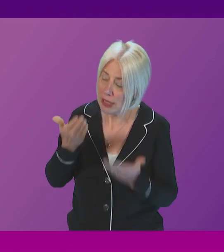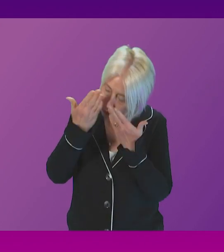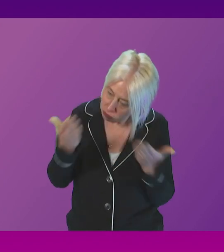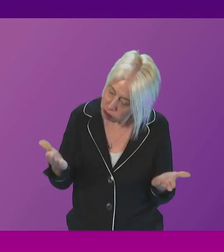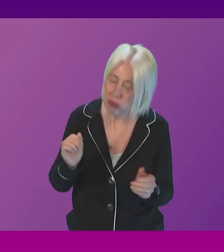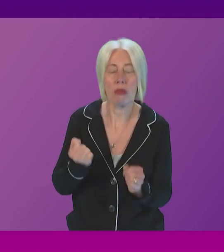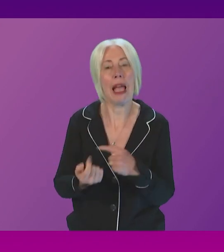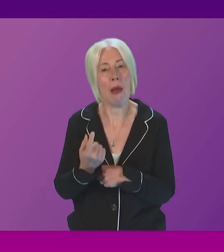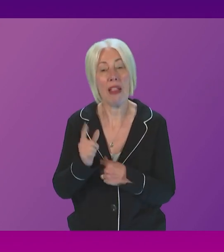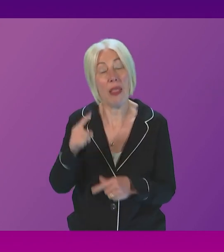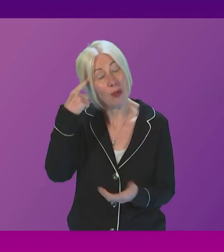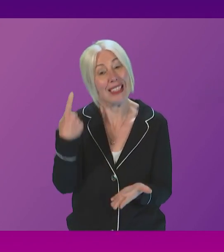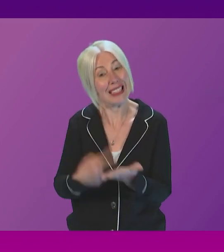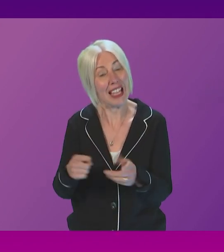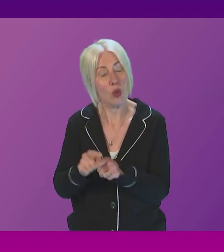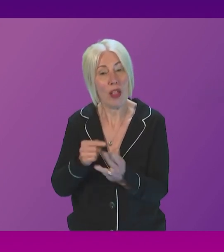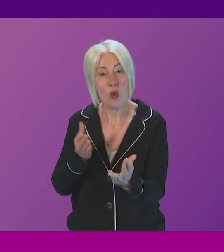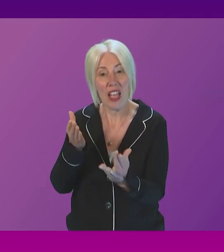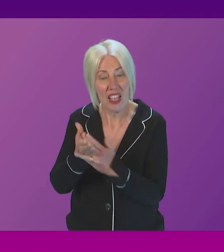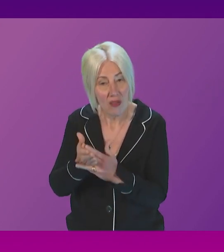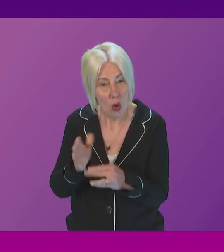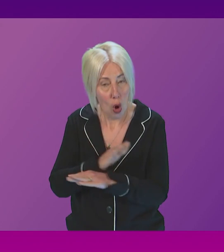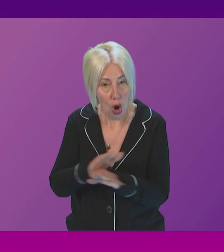and they will decide whether to intervene as they feel necessary.